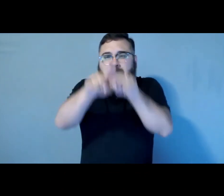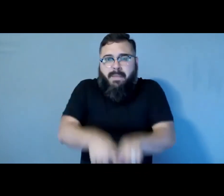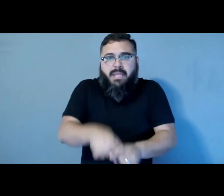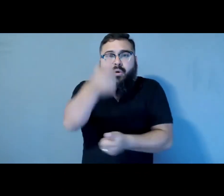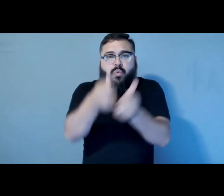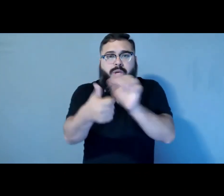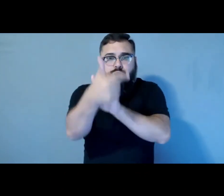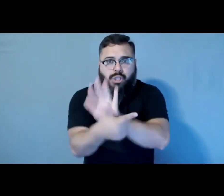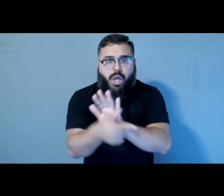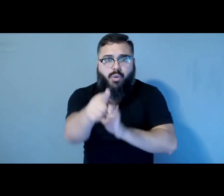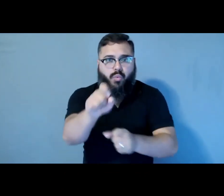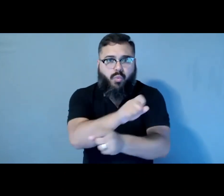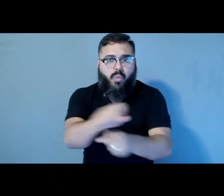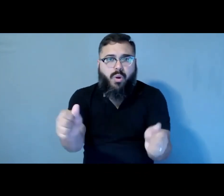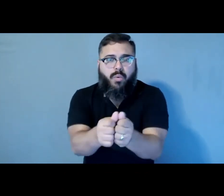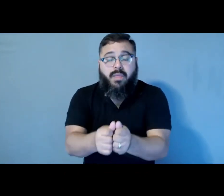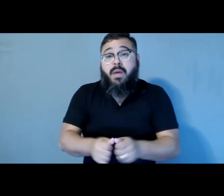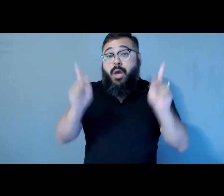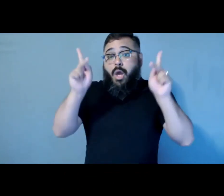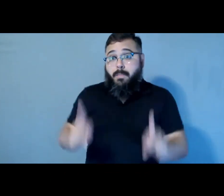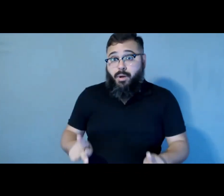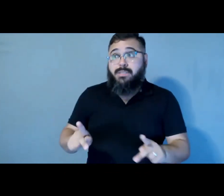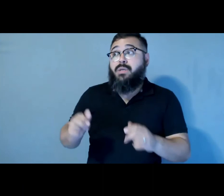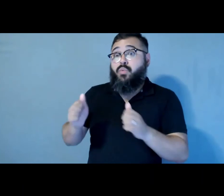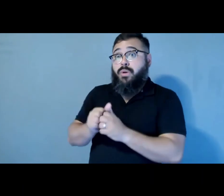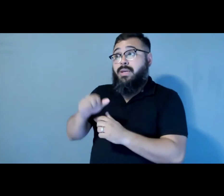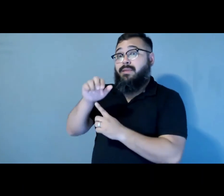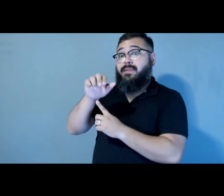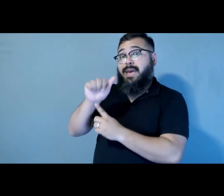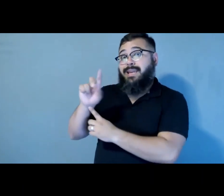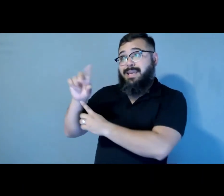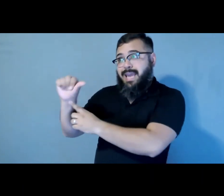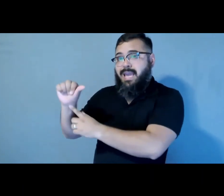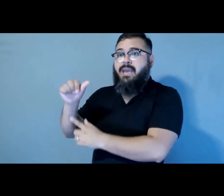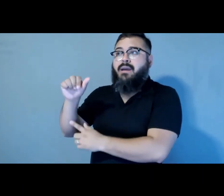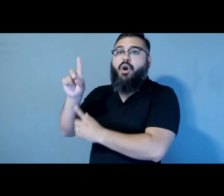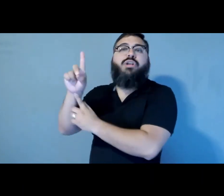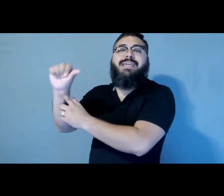So somebody under the VA may have a disability that is not qualified under the ADA,